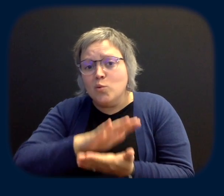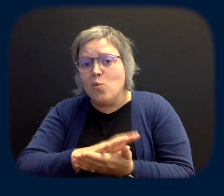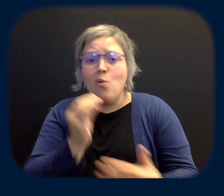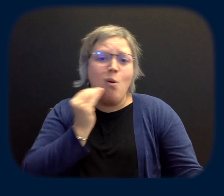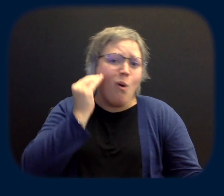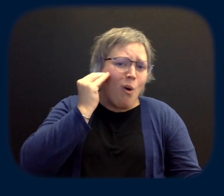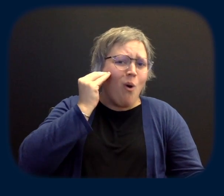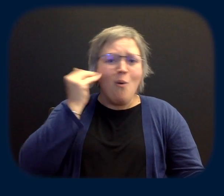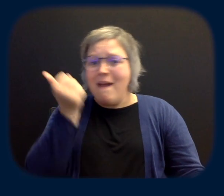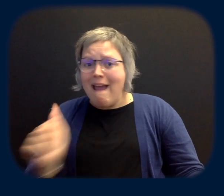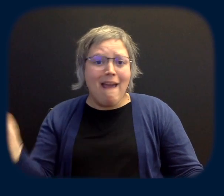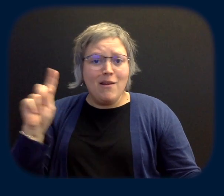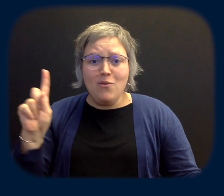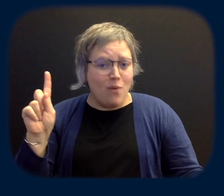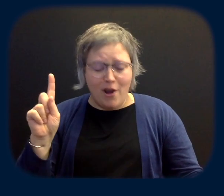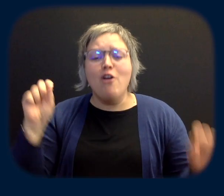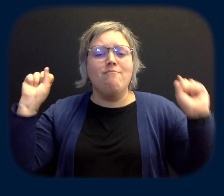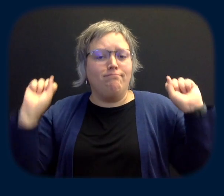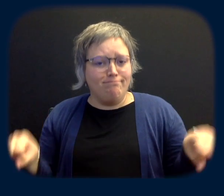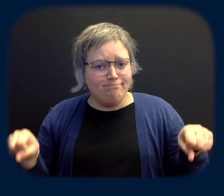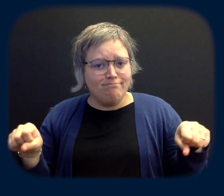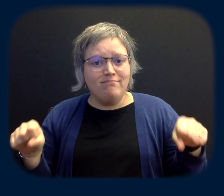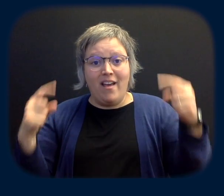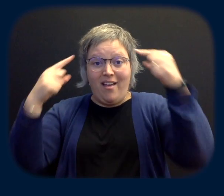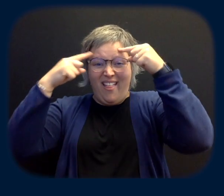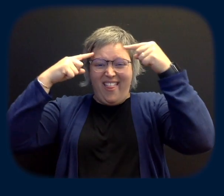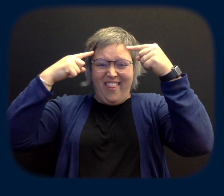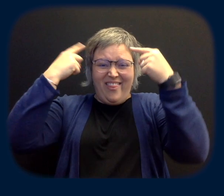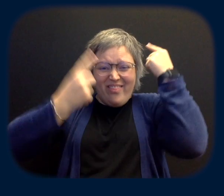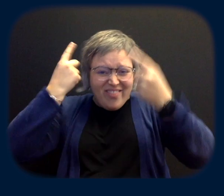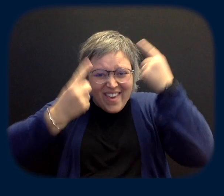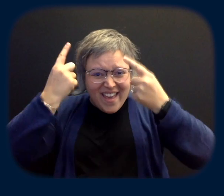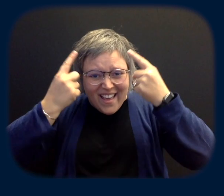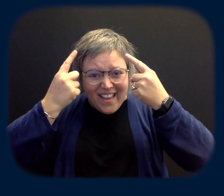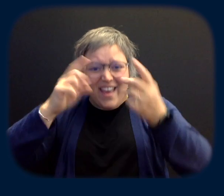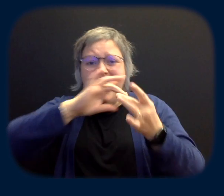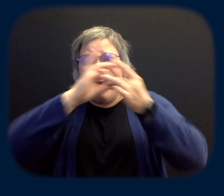thinking. Anytime we are thinking, there is a cognitive process and a map associated with that.